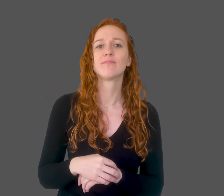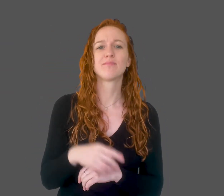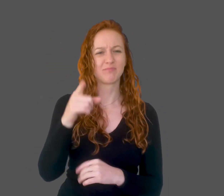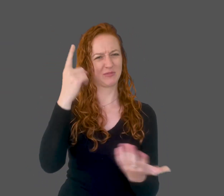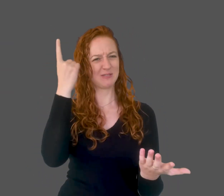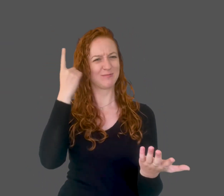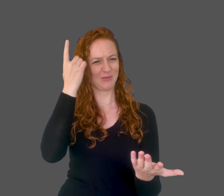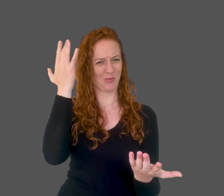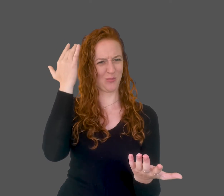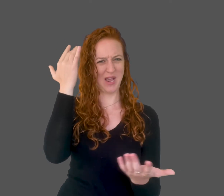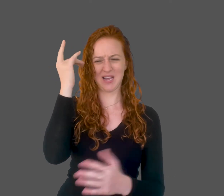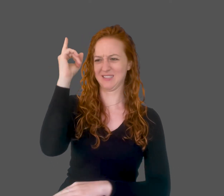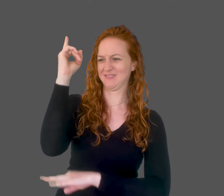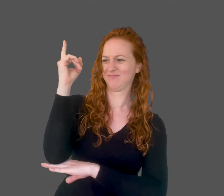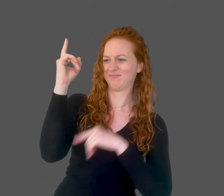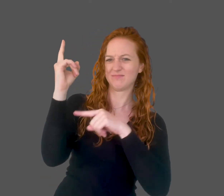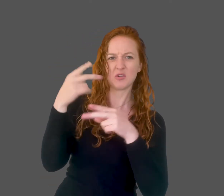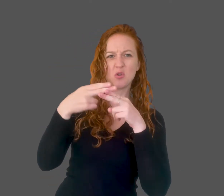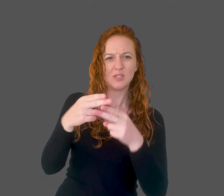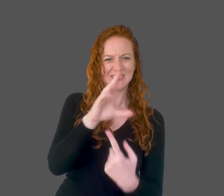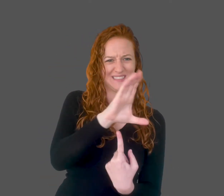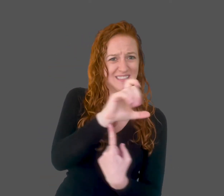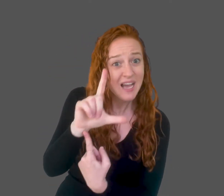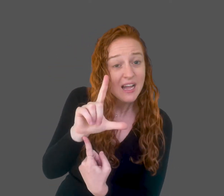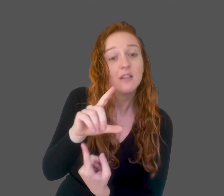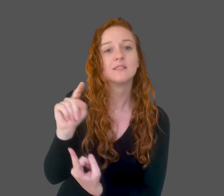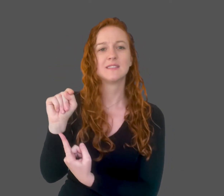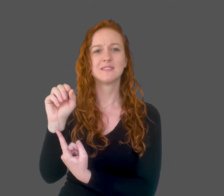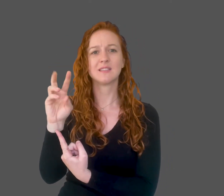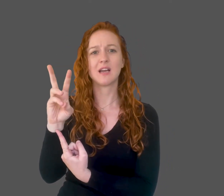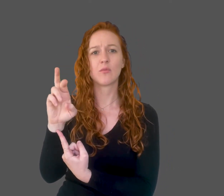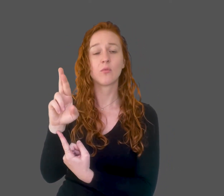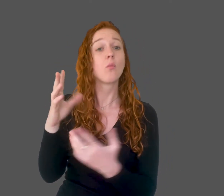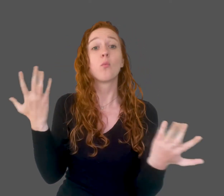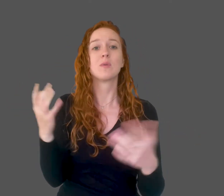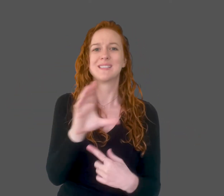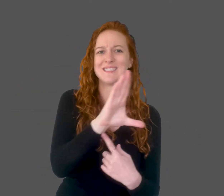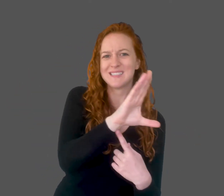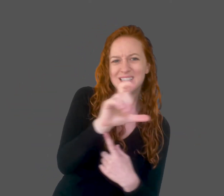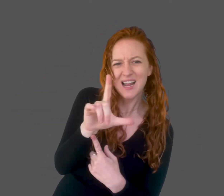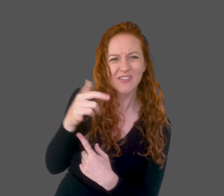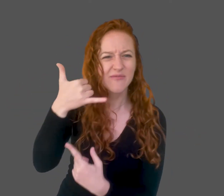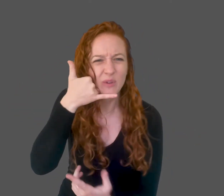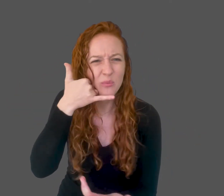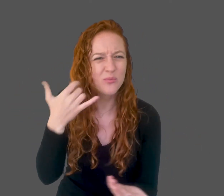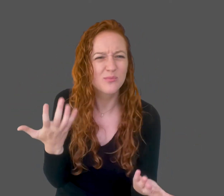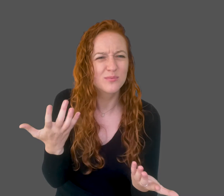Have you ever wondered why they are called cell towers (or cell phones)?